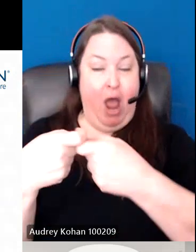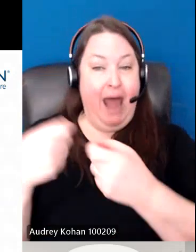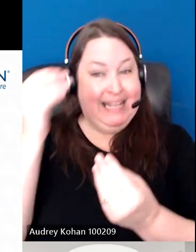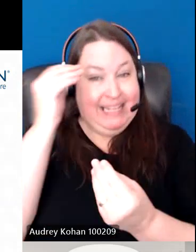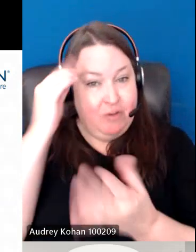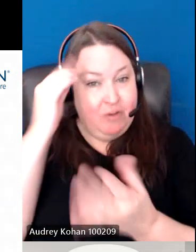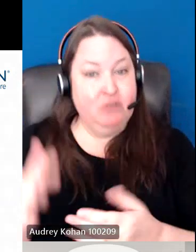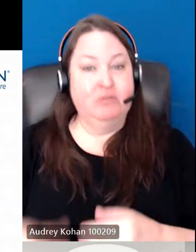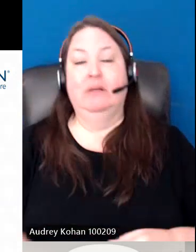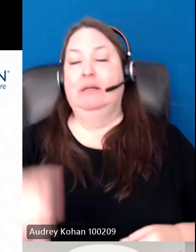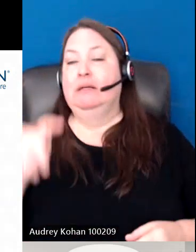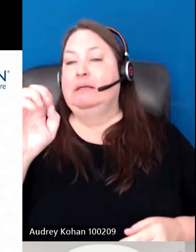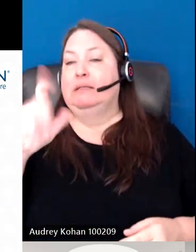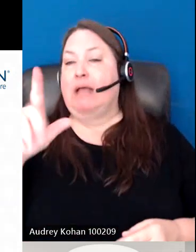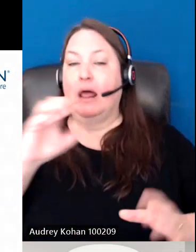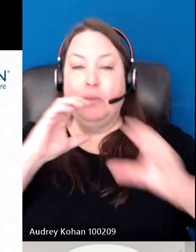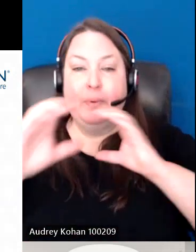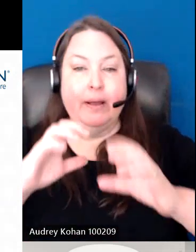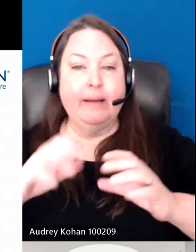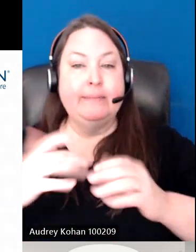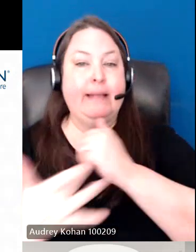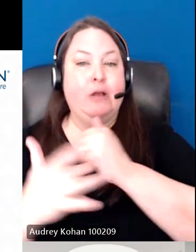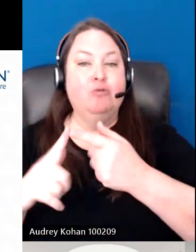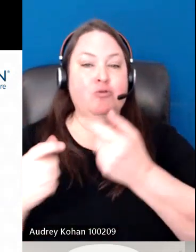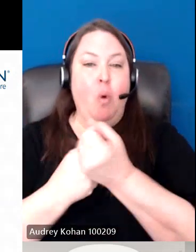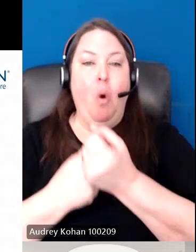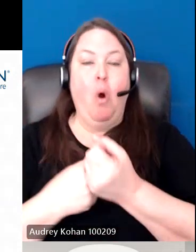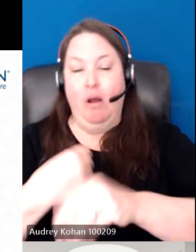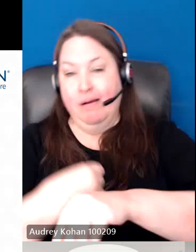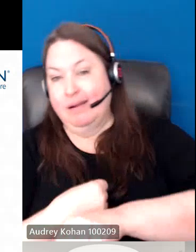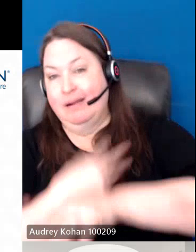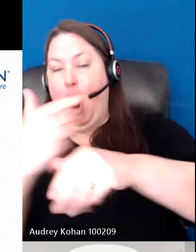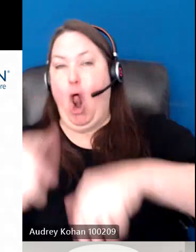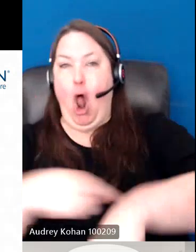telecommunication Technologies to support long-distance clinical healthc care that could